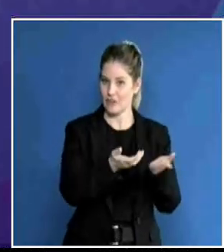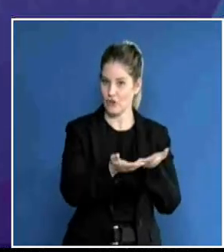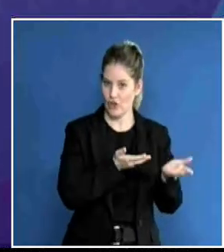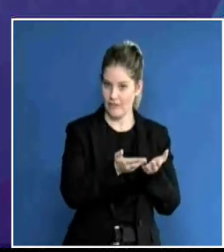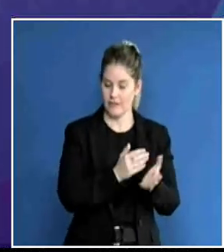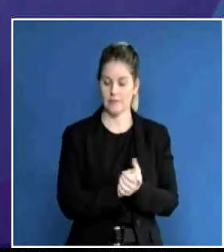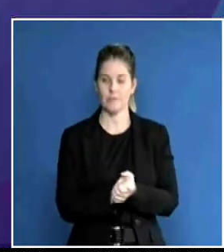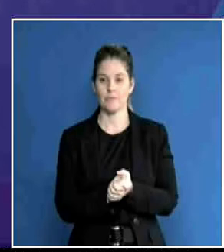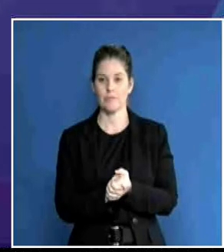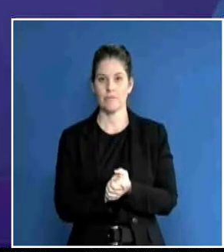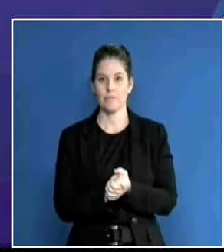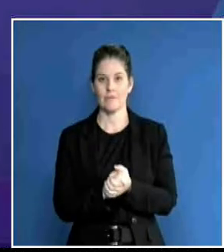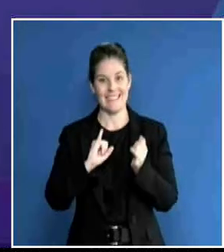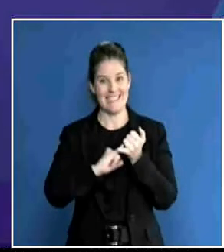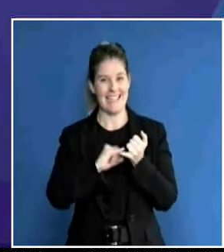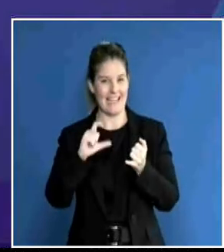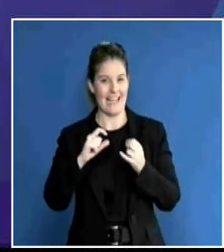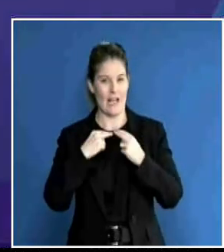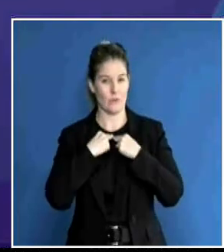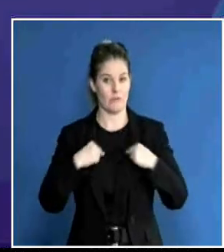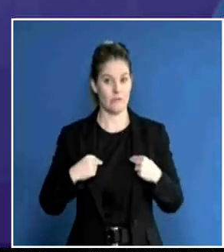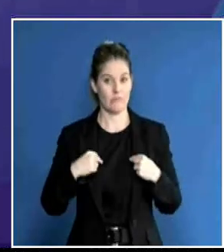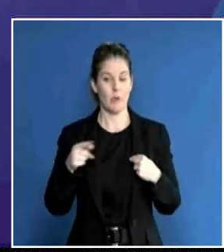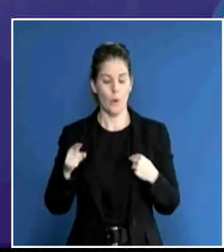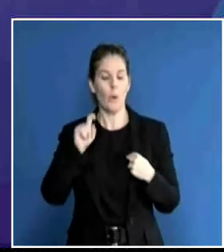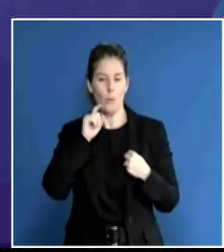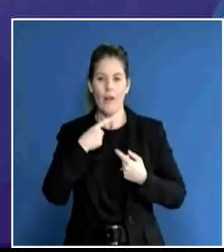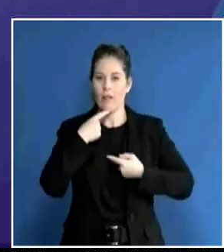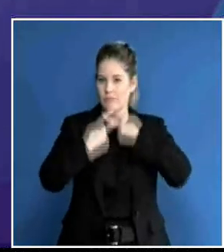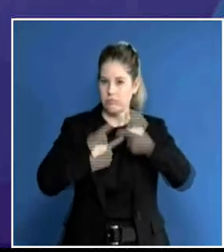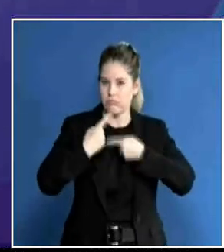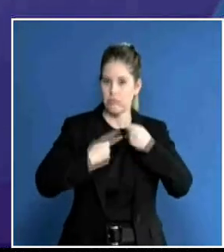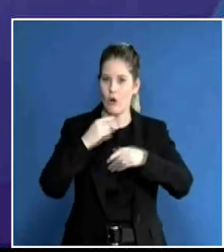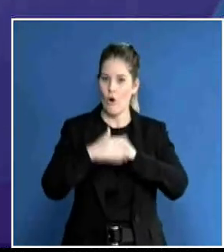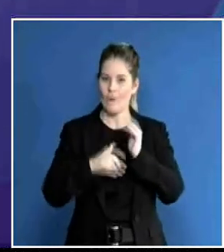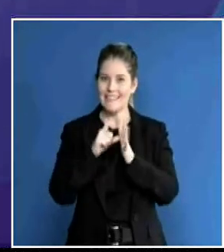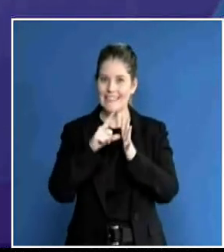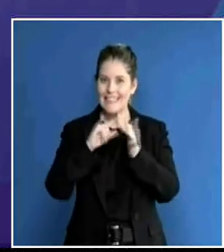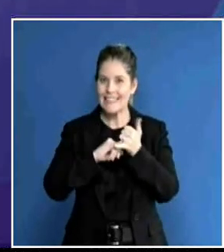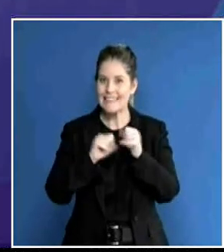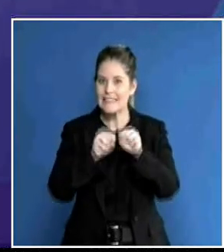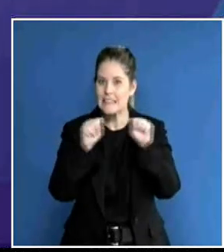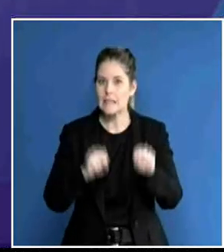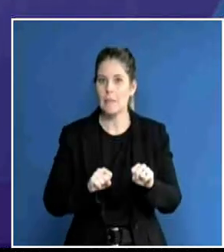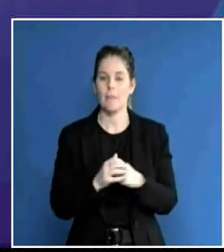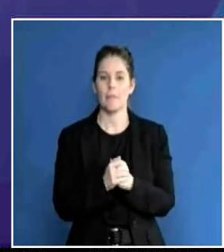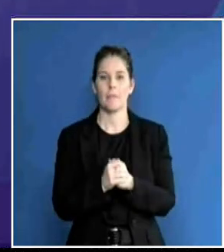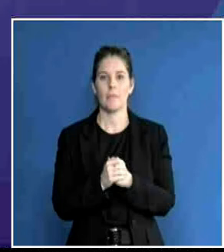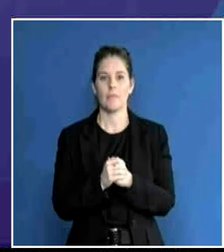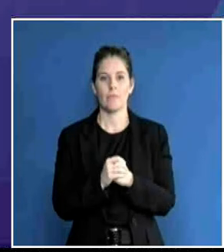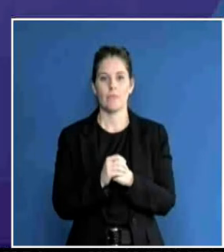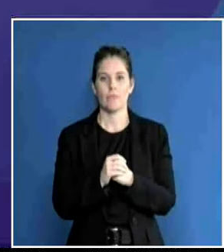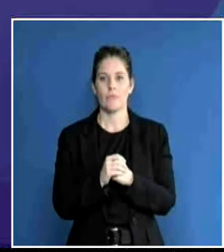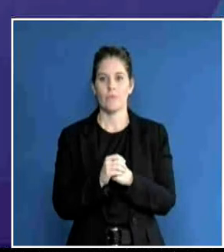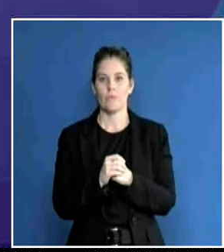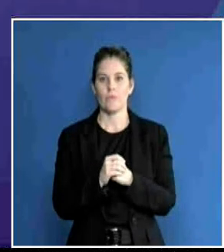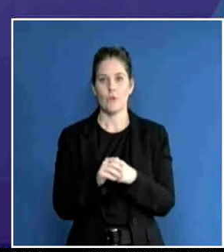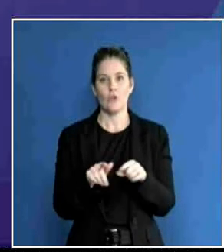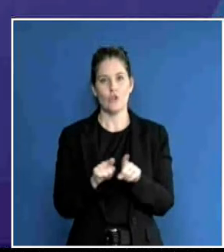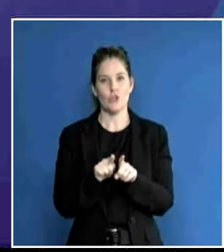details about the DES system and the service provider which the evidence - whose